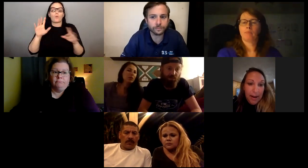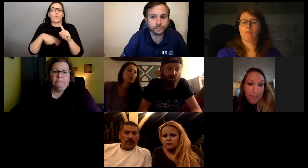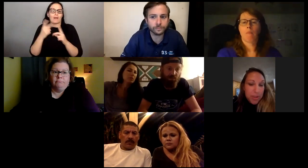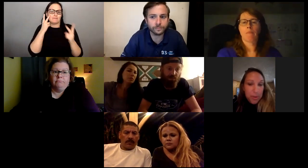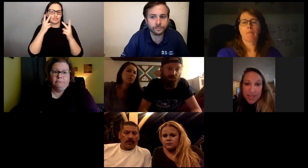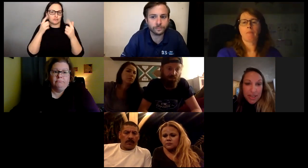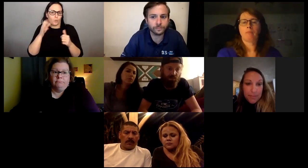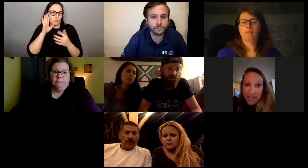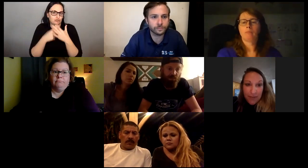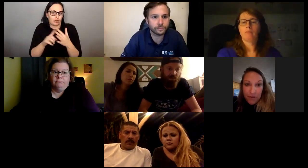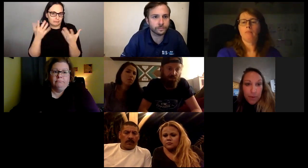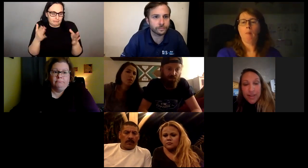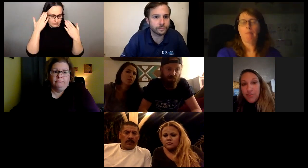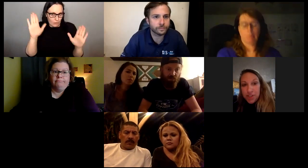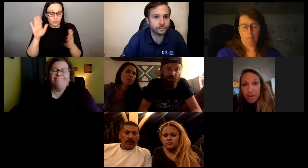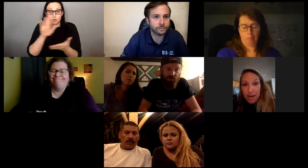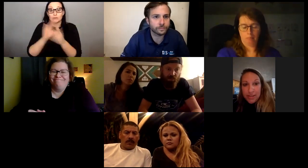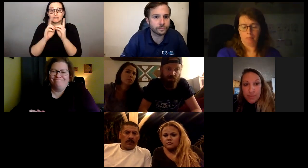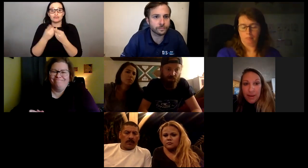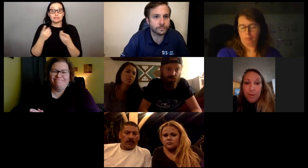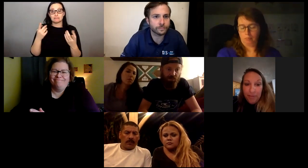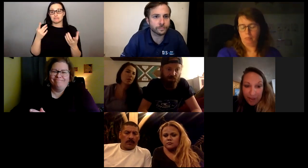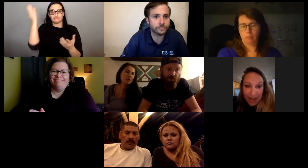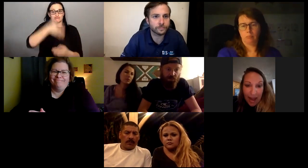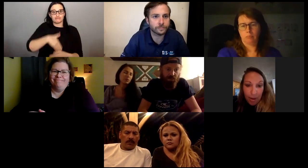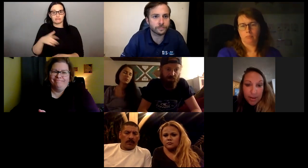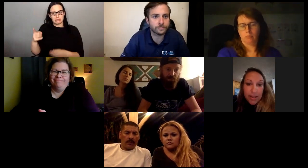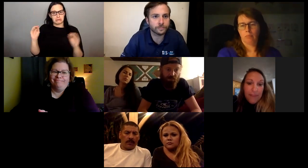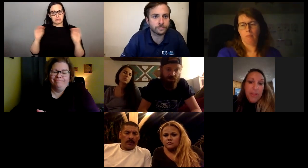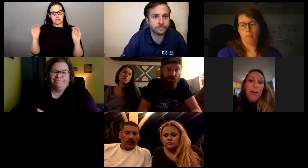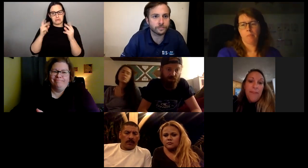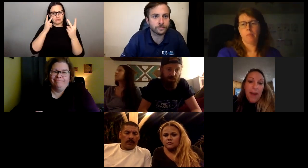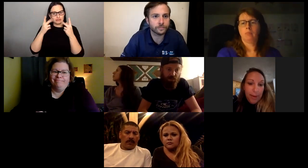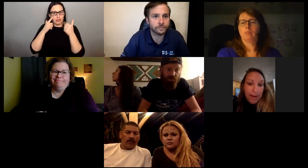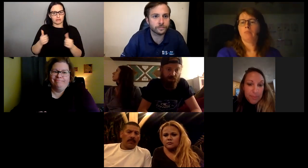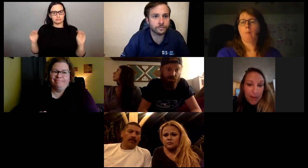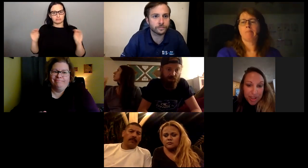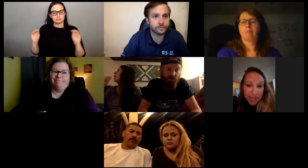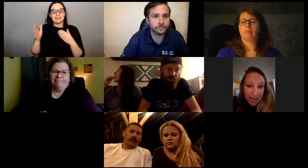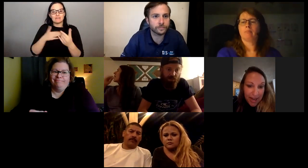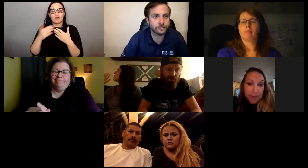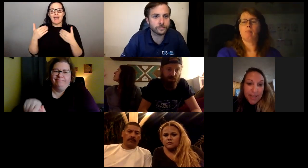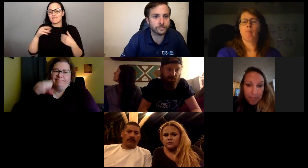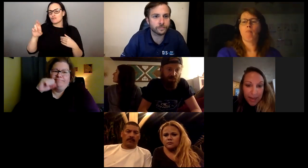the school system doesn't even view his vision loss as being prevalent now even though i've had a retinal